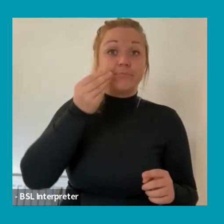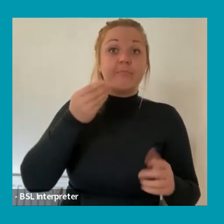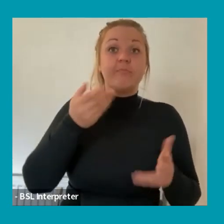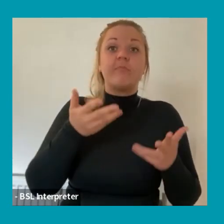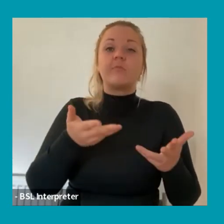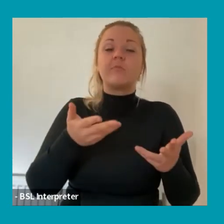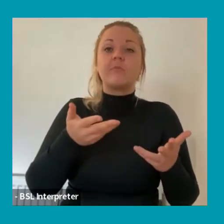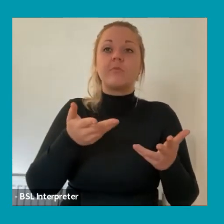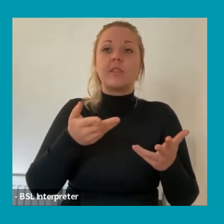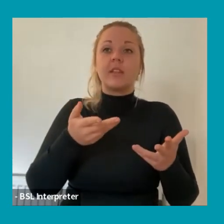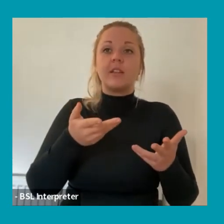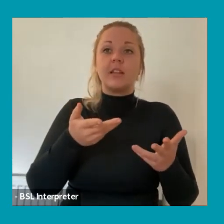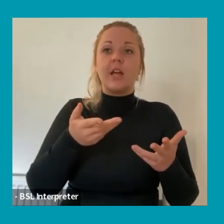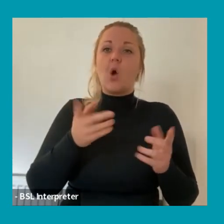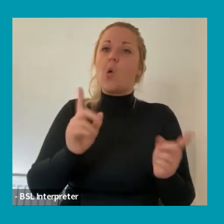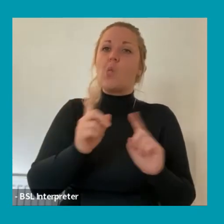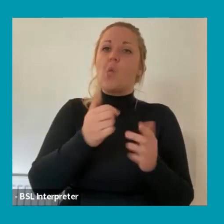What kind of advice? Where would you start?